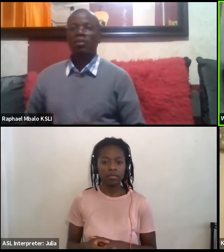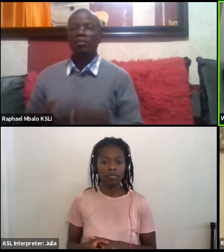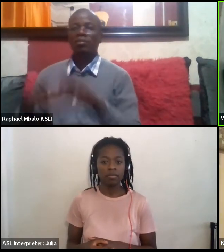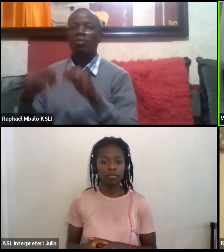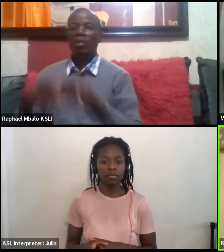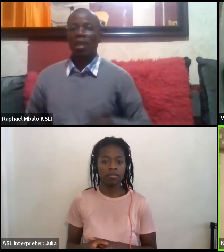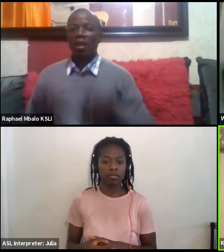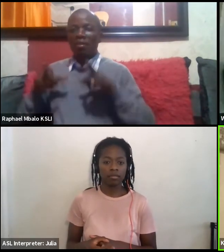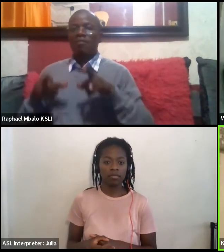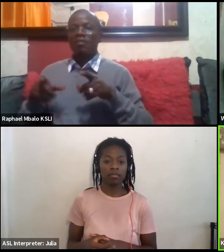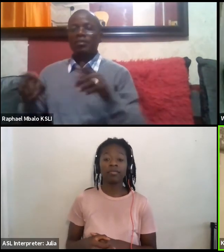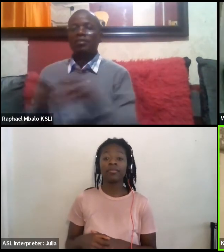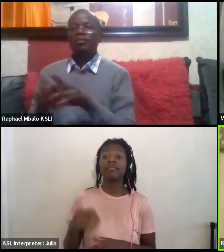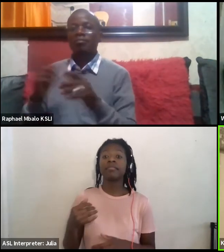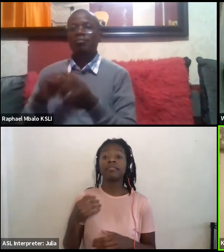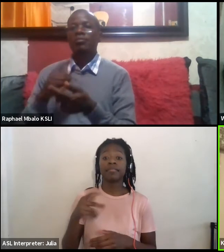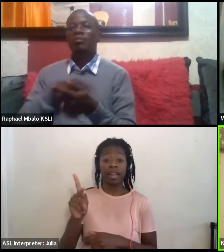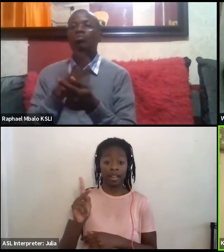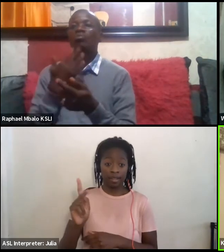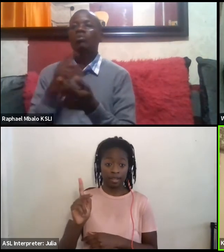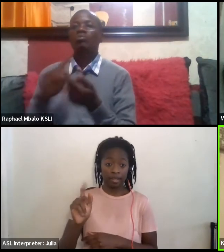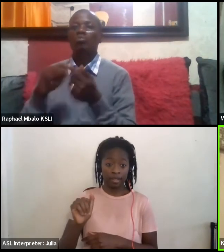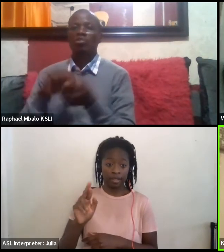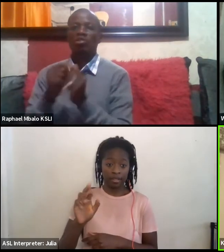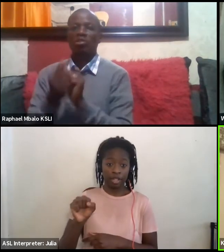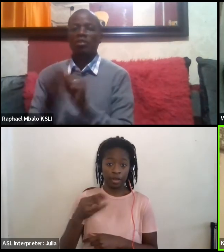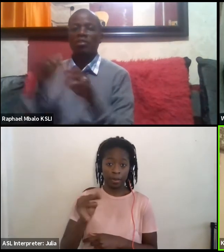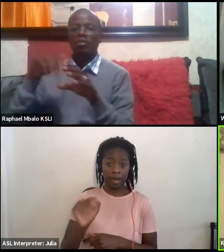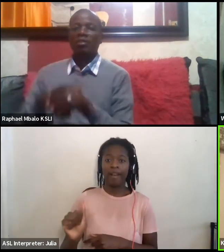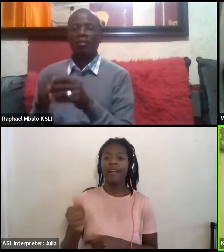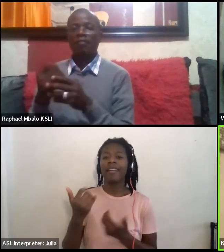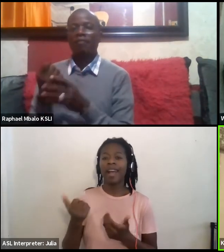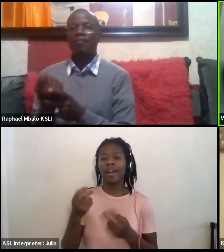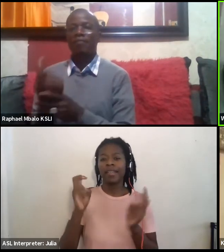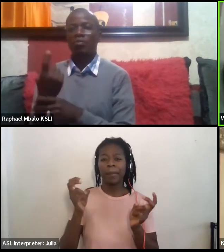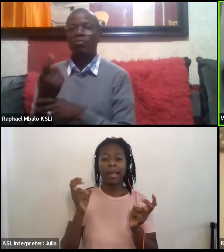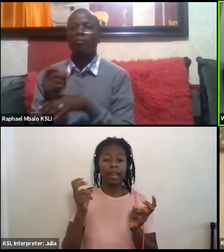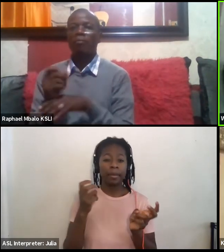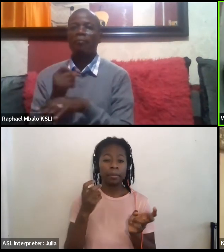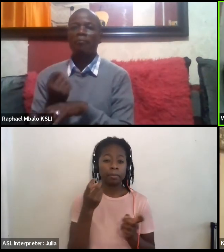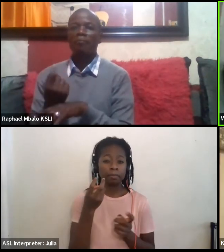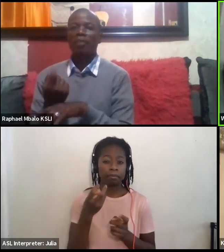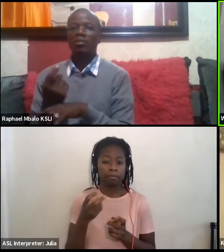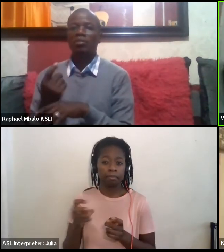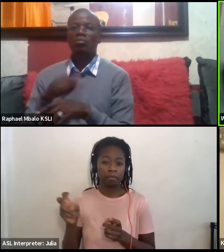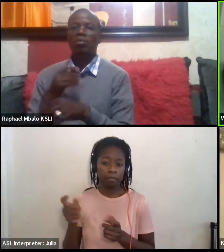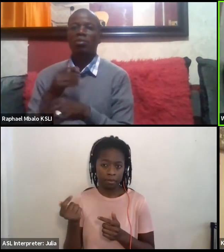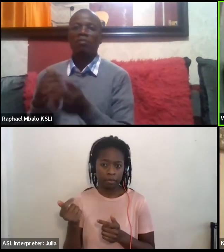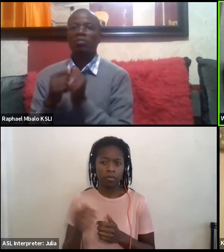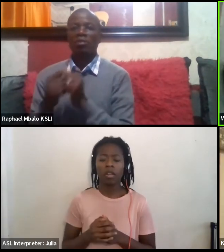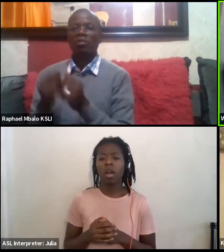Let's switch gears a bit in the last few minutes that we have together. What do you do to feed yourself artistically?